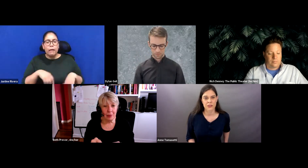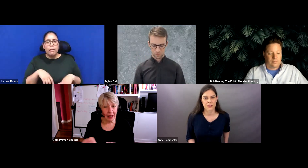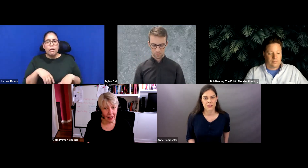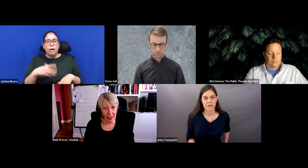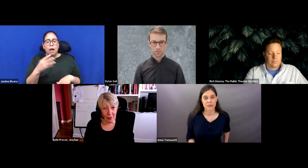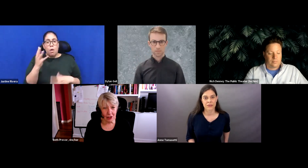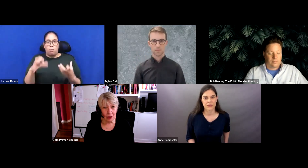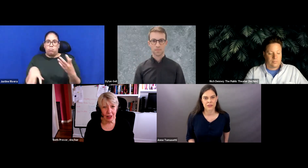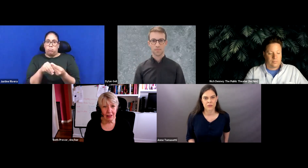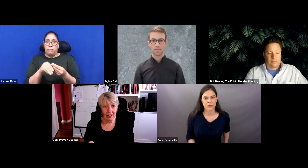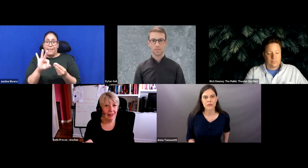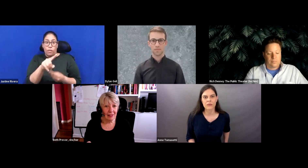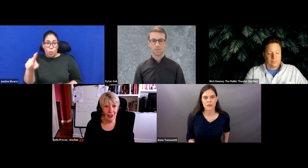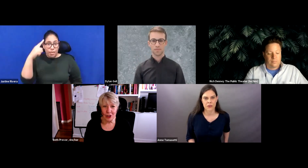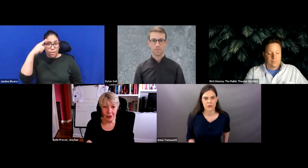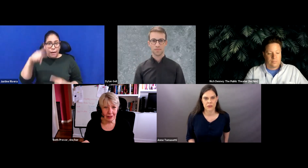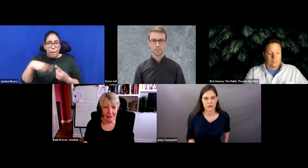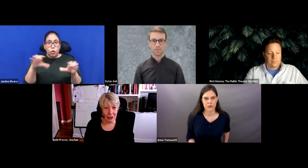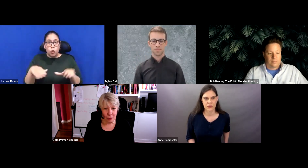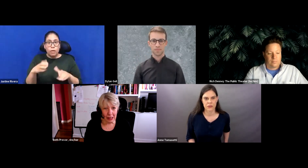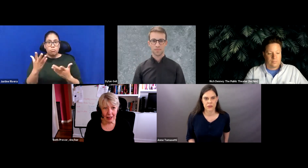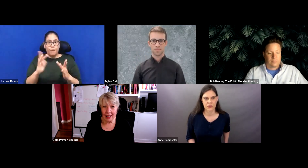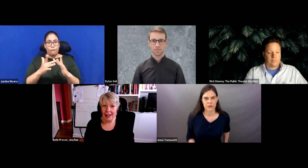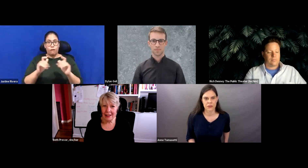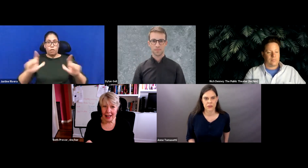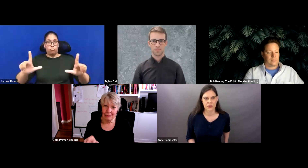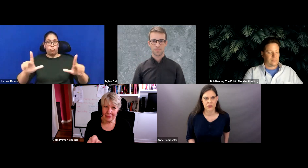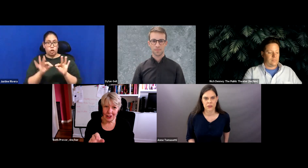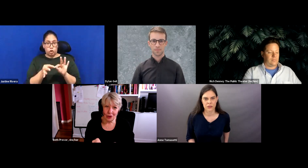anybody thinking about doing virtual interpreting, that you